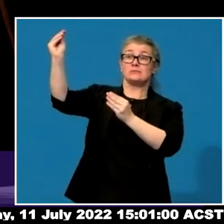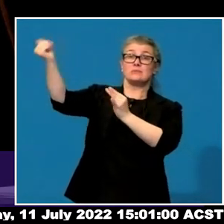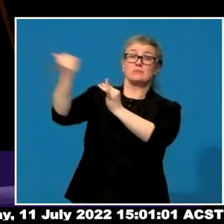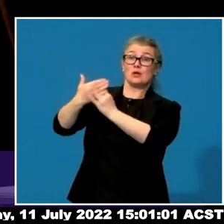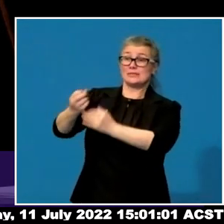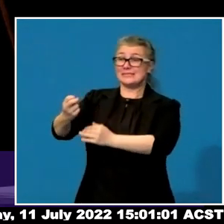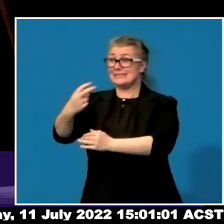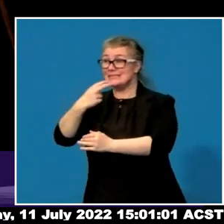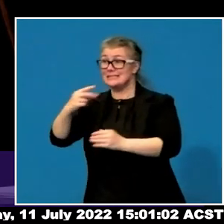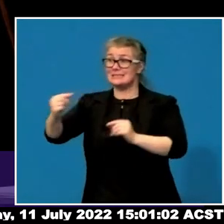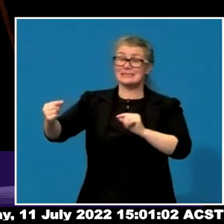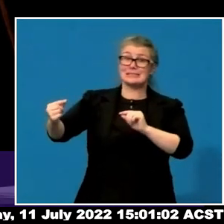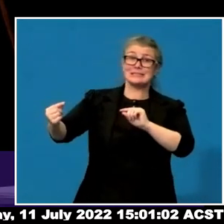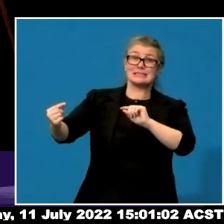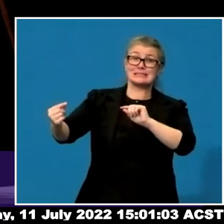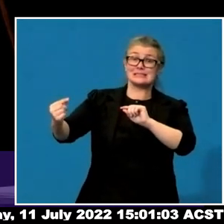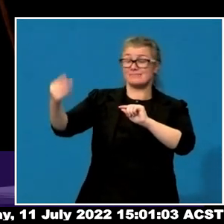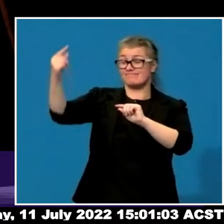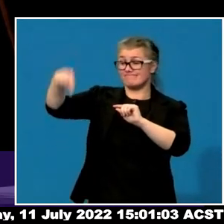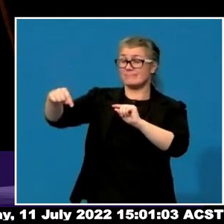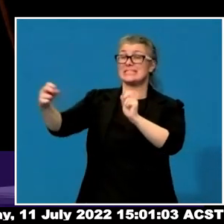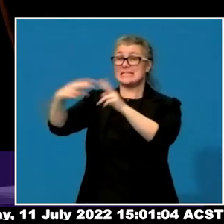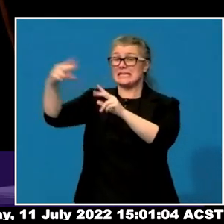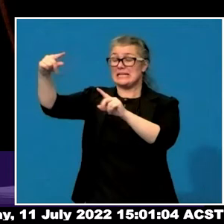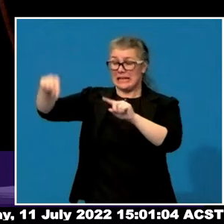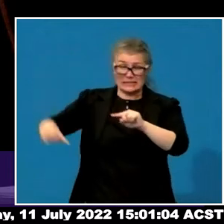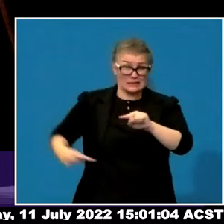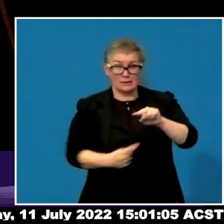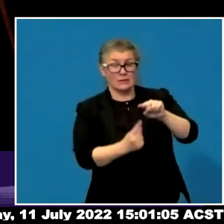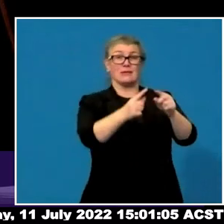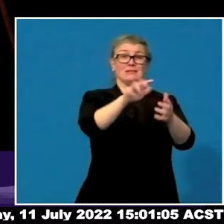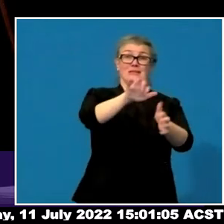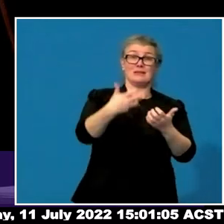It took us three months to get that piece of equipment. And it was just a hire piece of equipment to trial it.